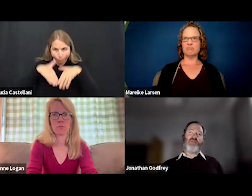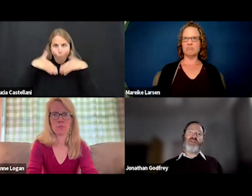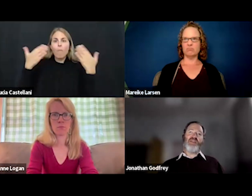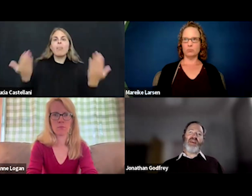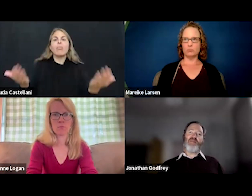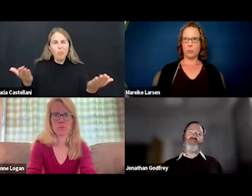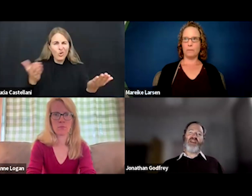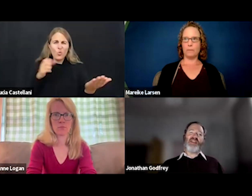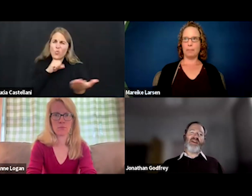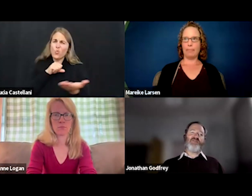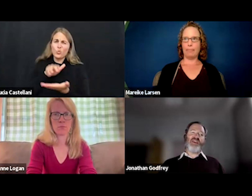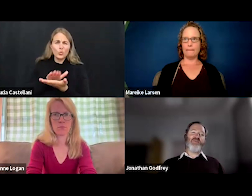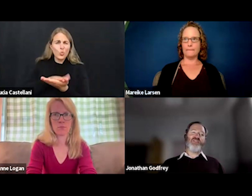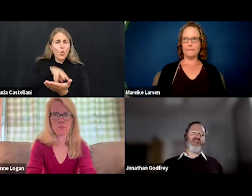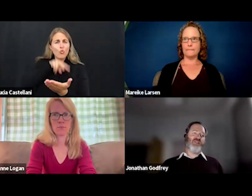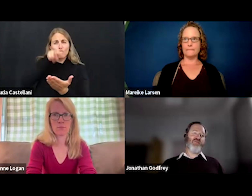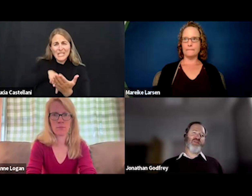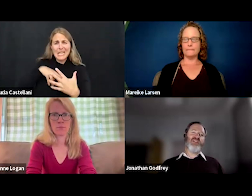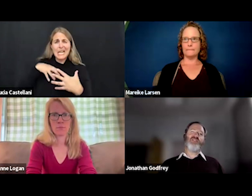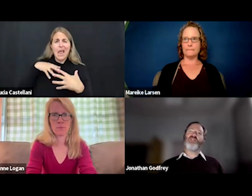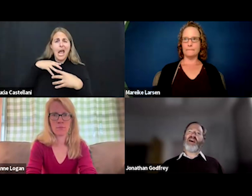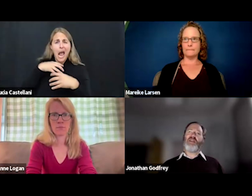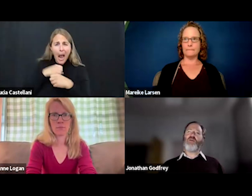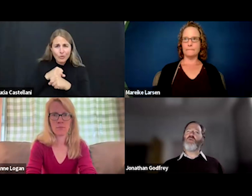read abstract after abstract of potential articles